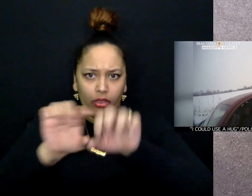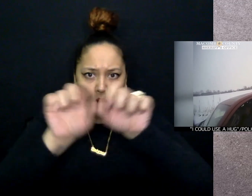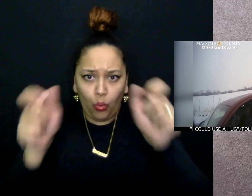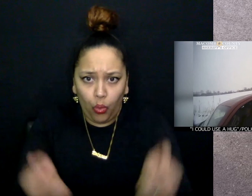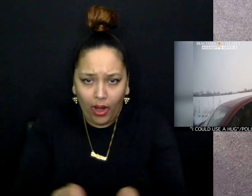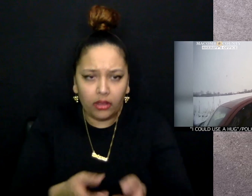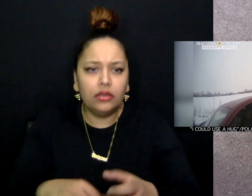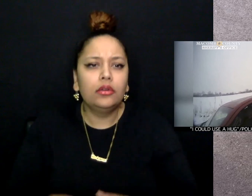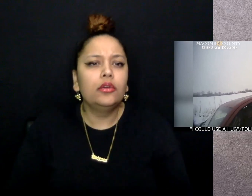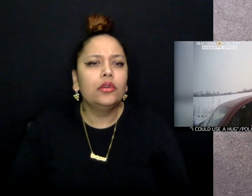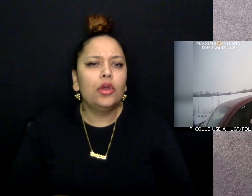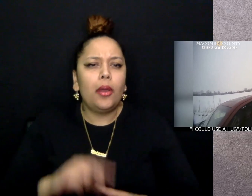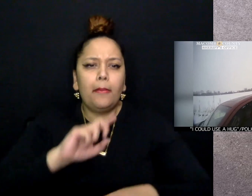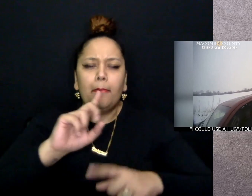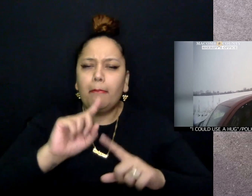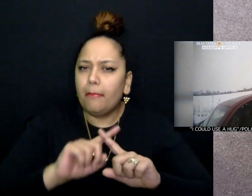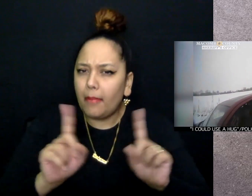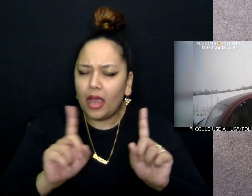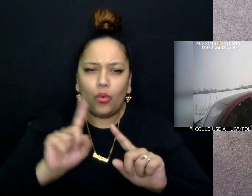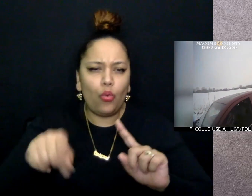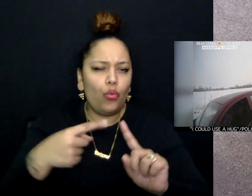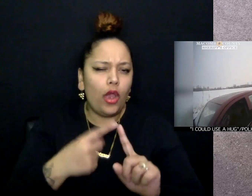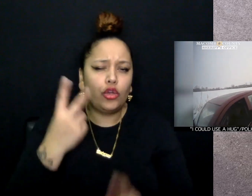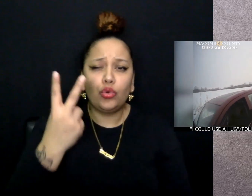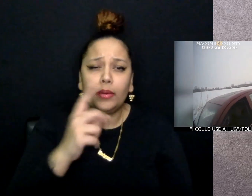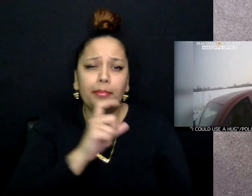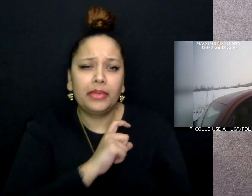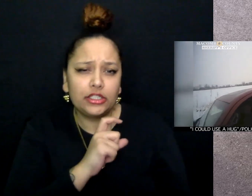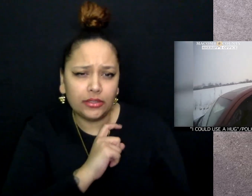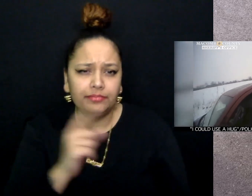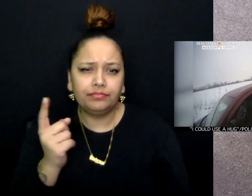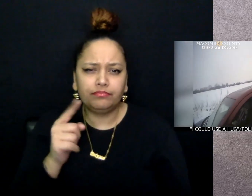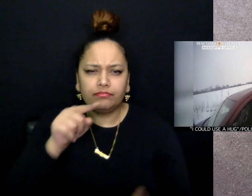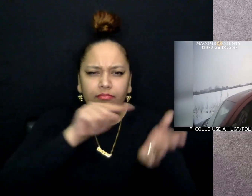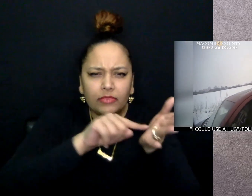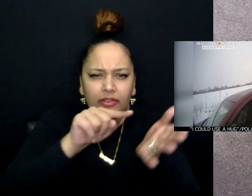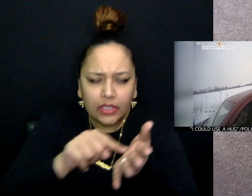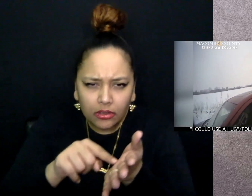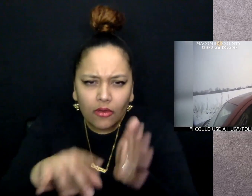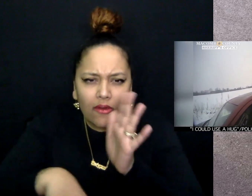The airline says it is thrilled to offer the extra incentive to help get the kittens adopted.